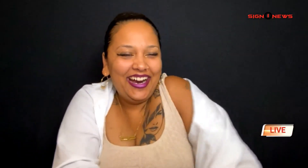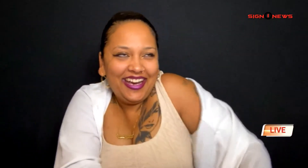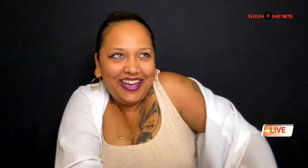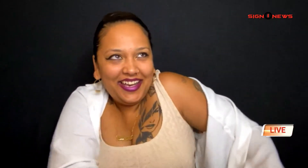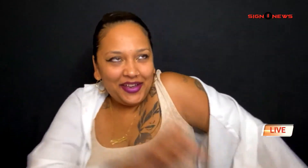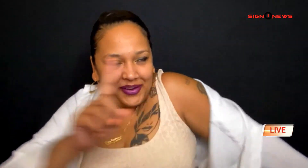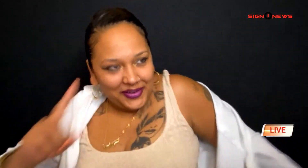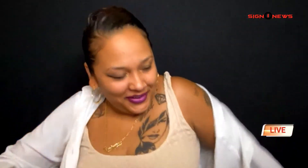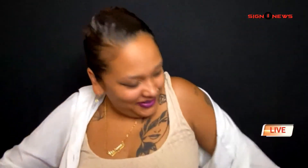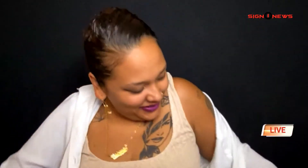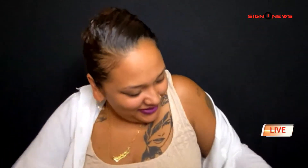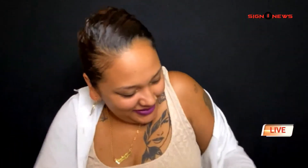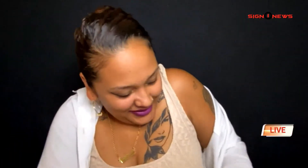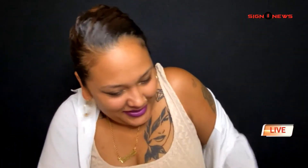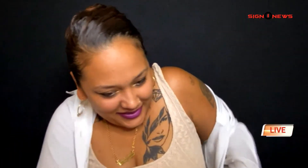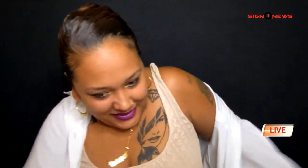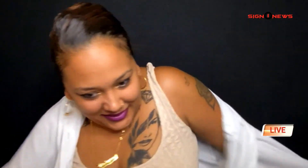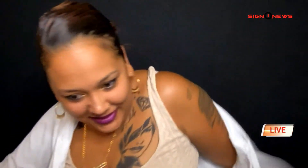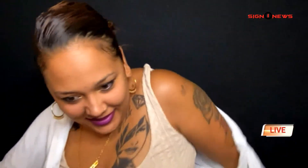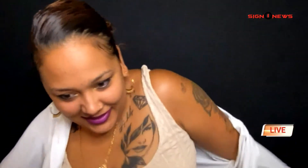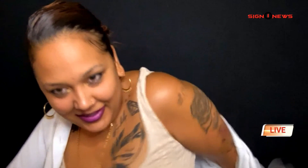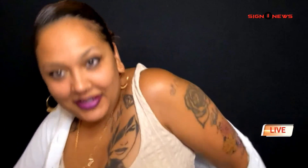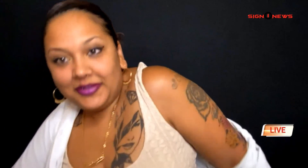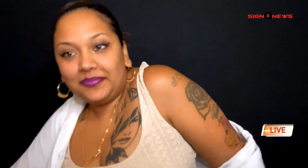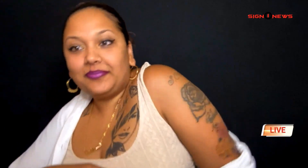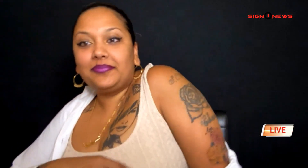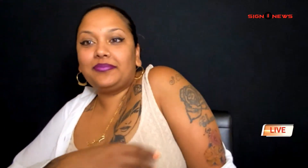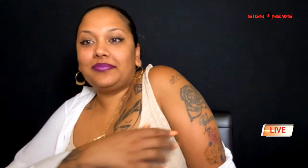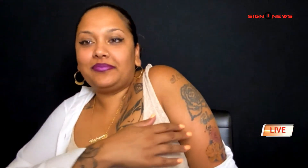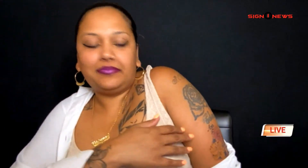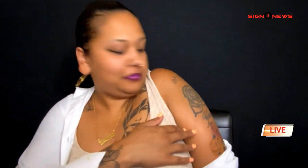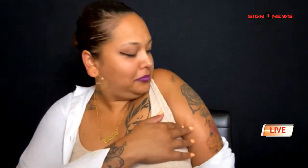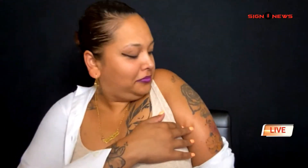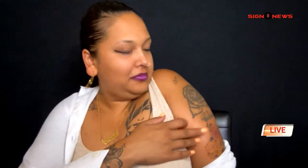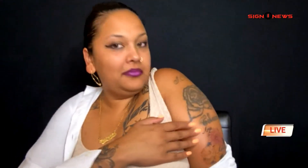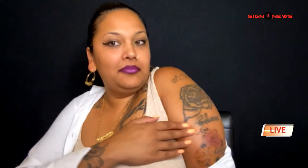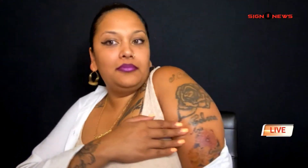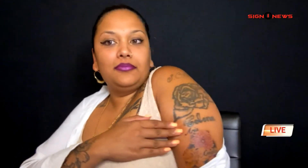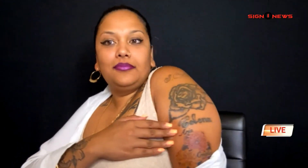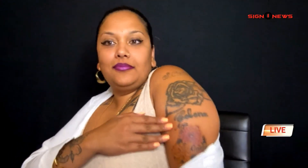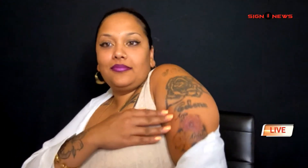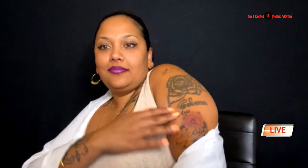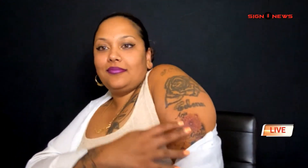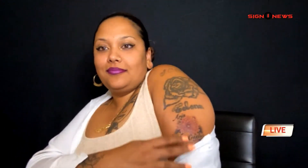I know you can't see it is hard to show